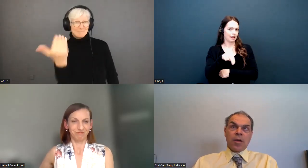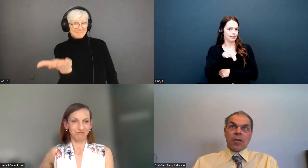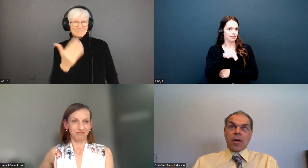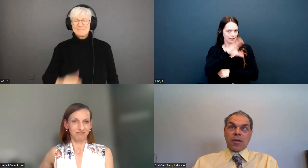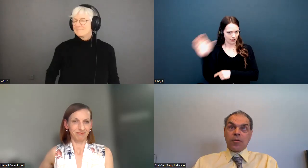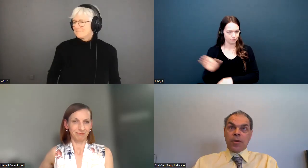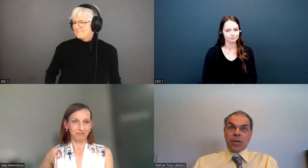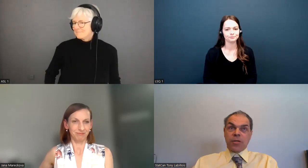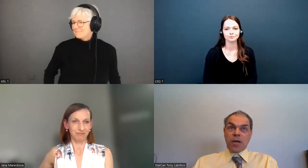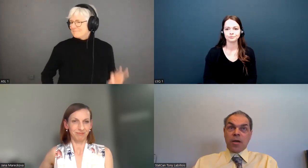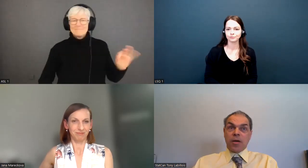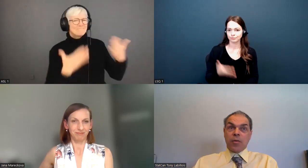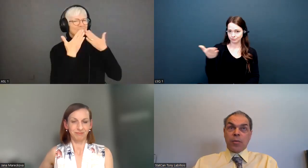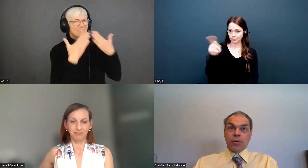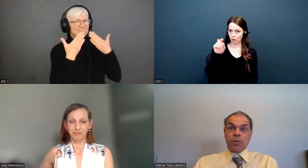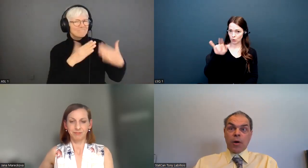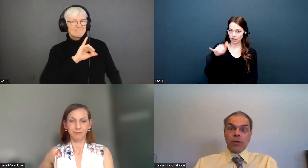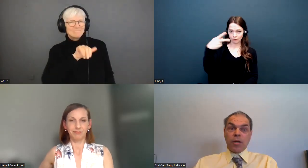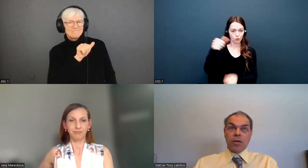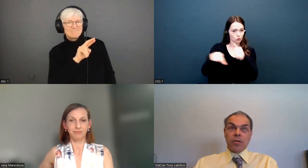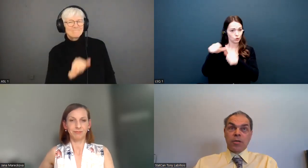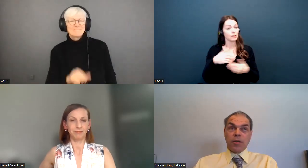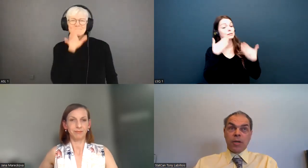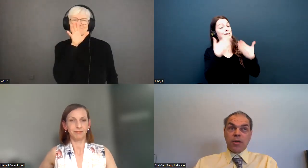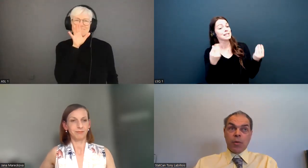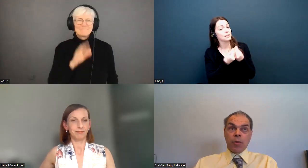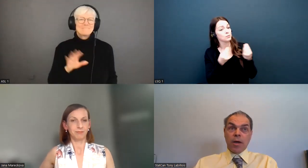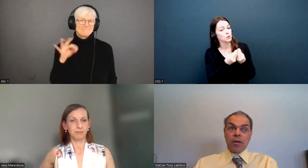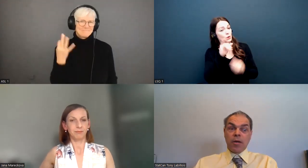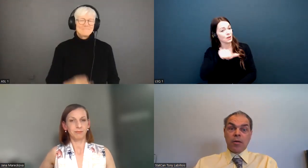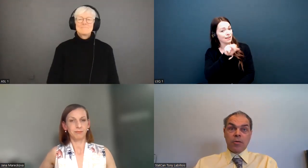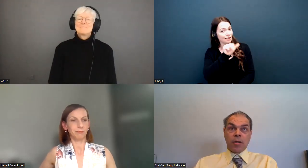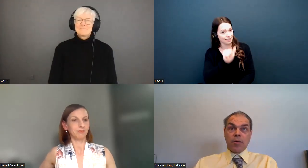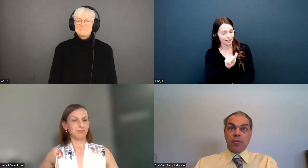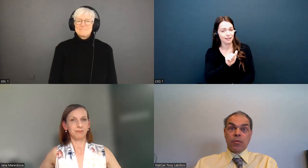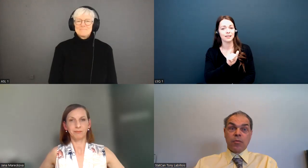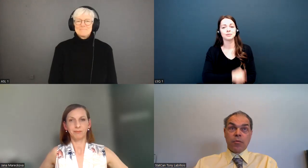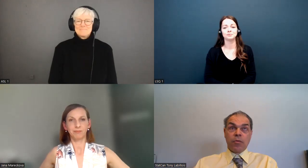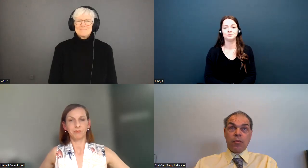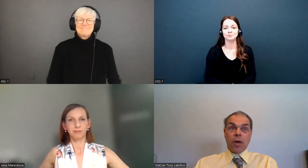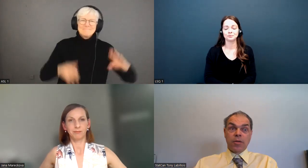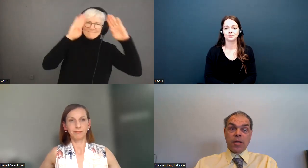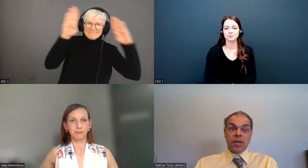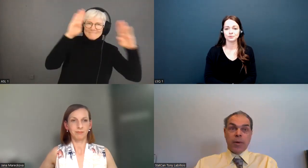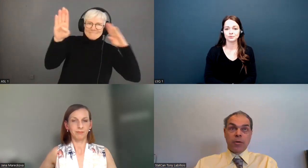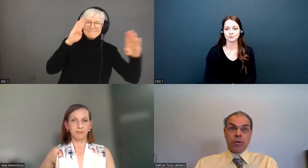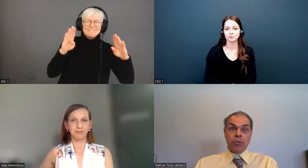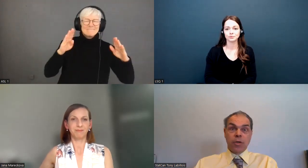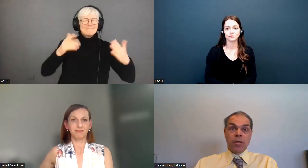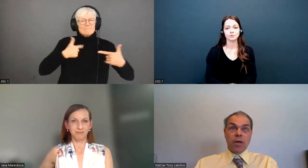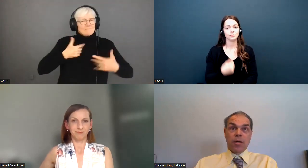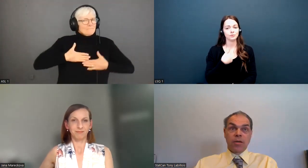Hello everyone, it is a pleasure for me to speak to you today directly from the traditional,